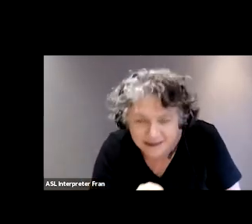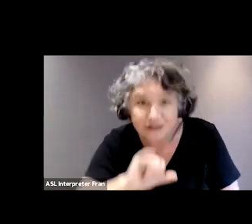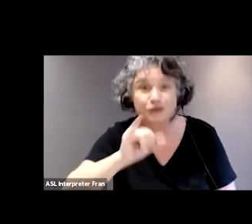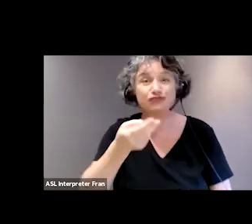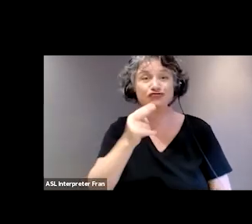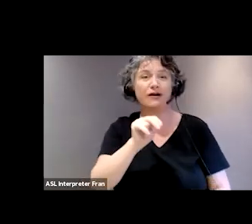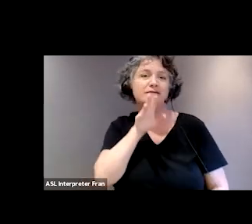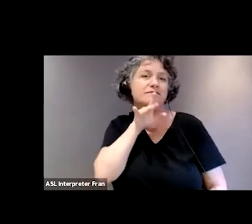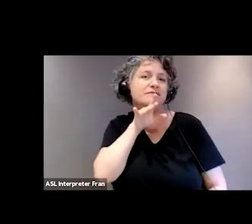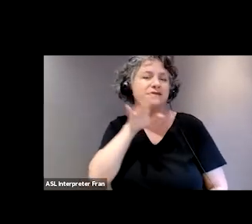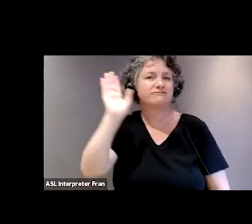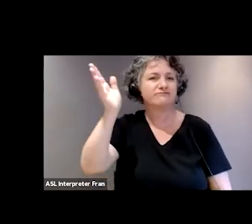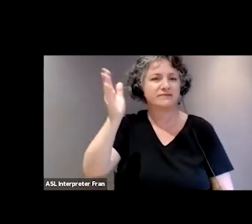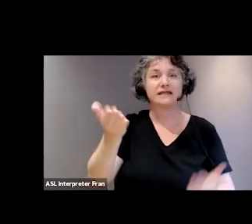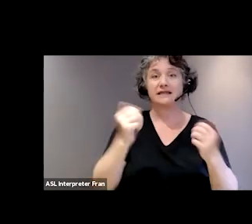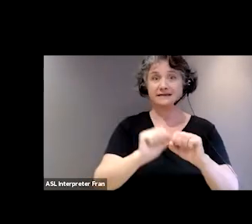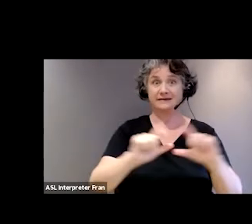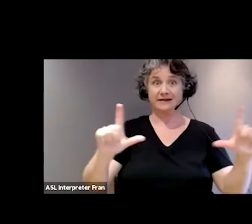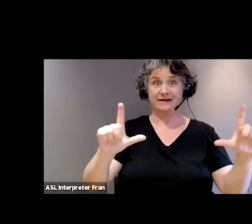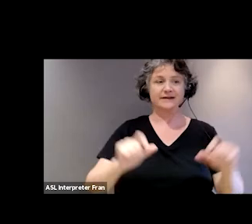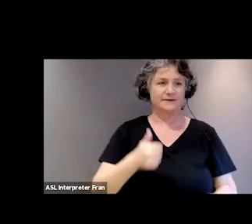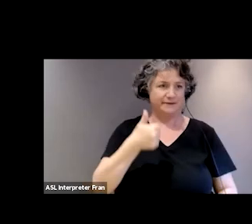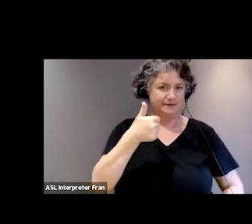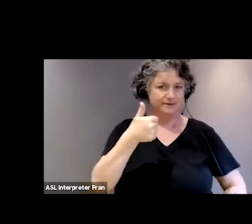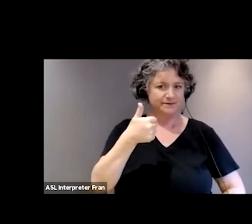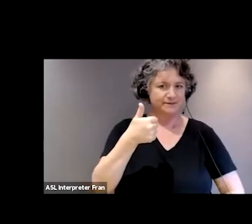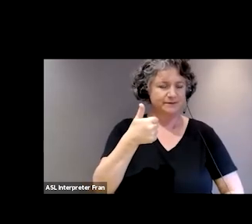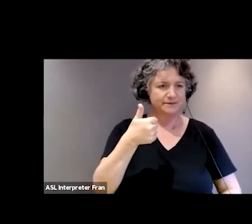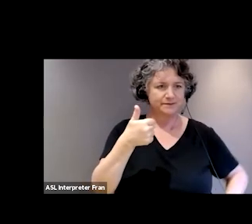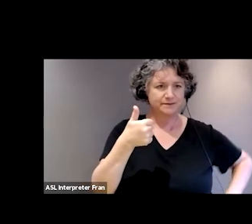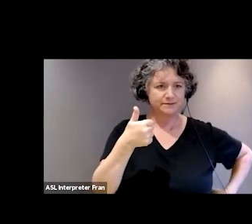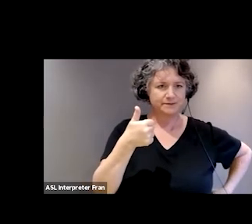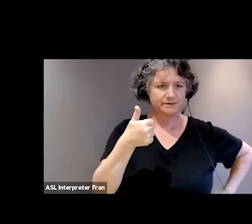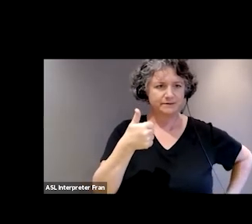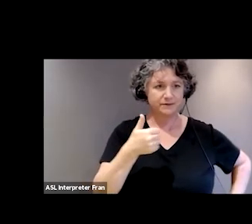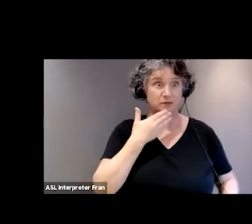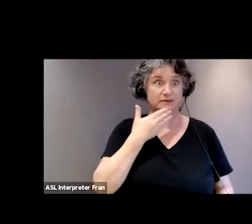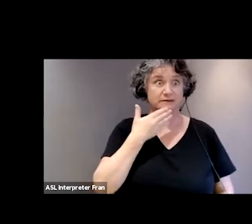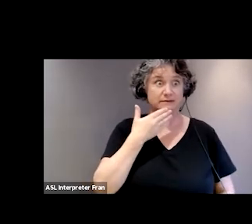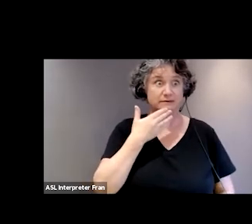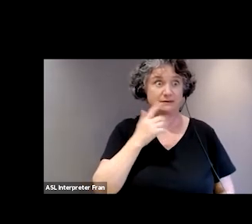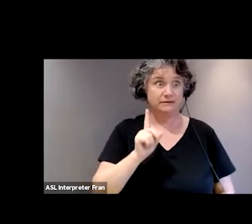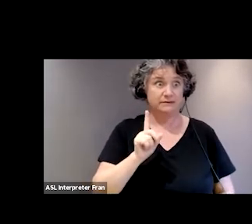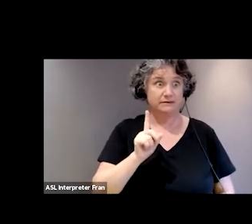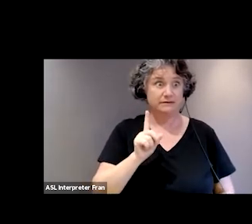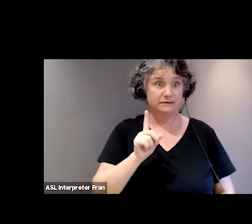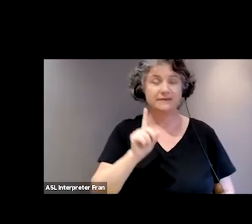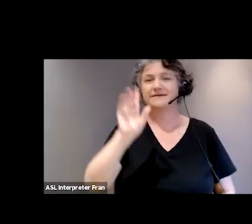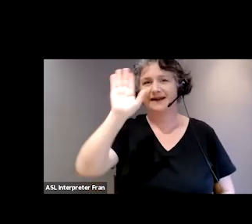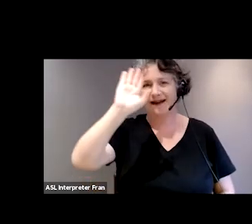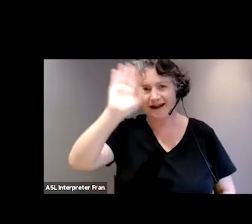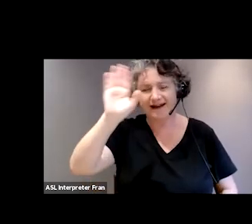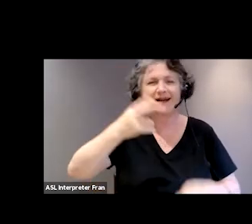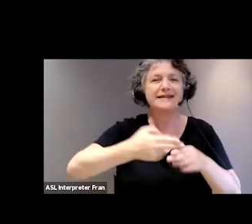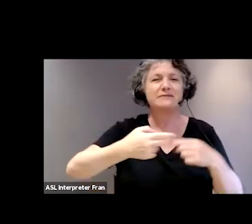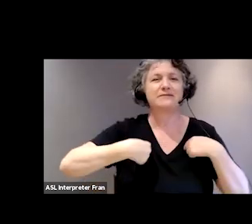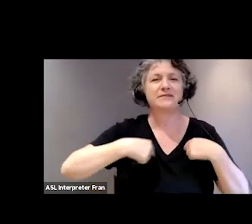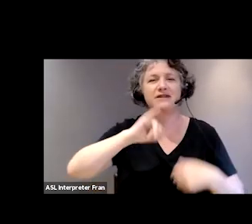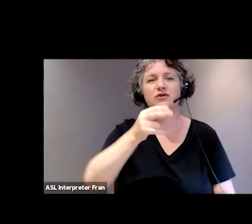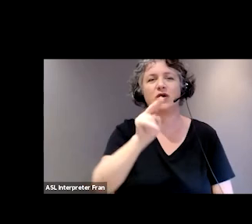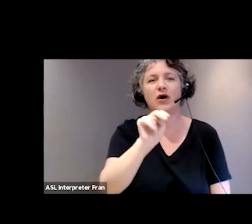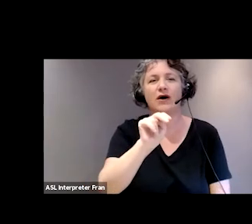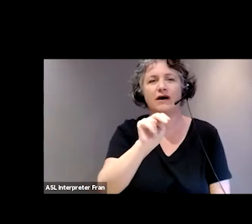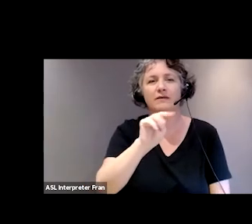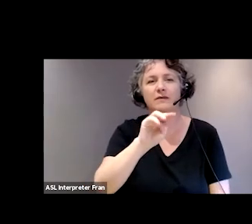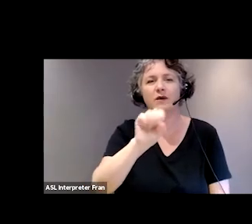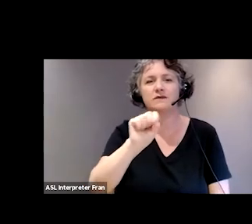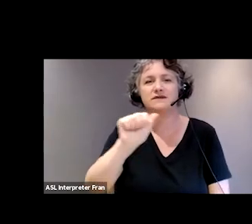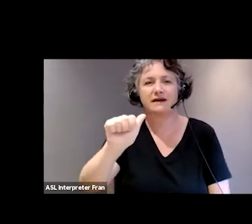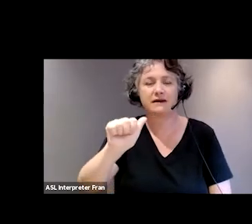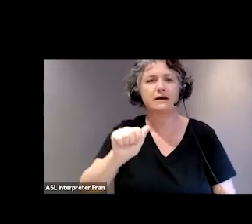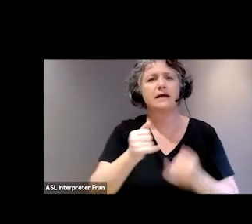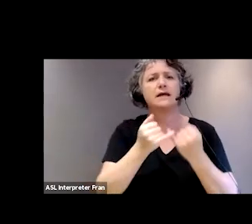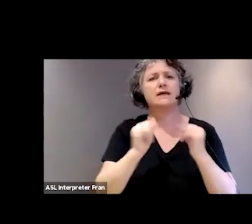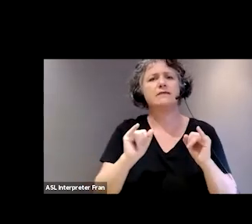for you, thank you so much.